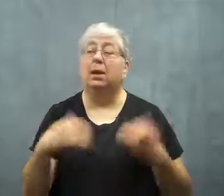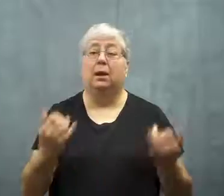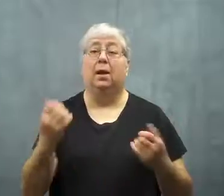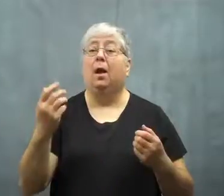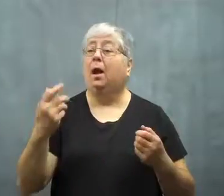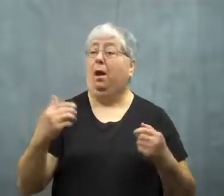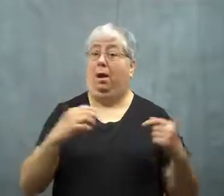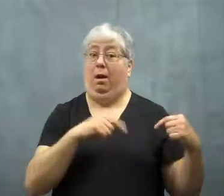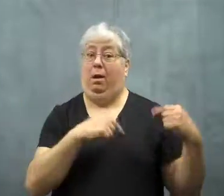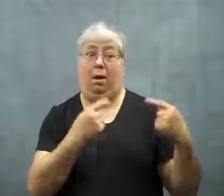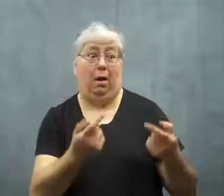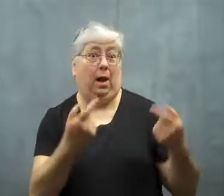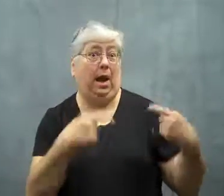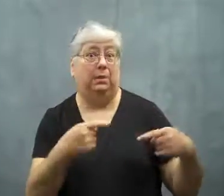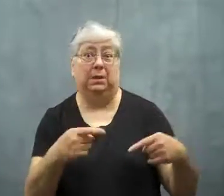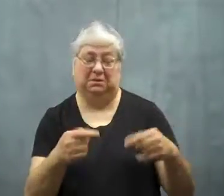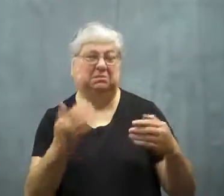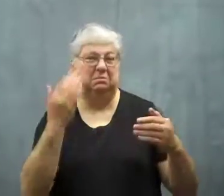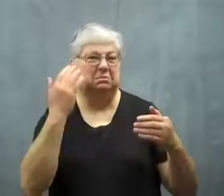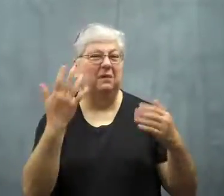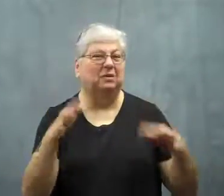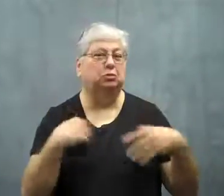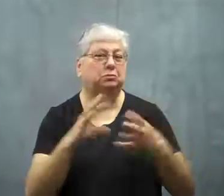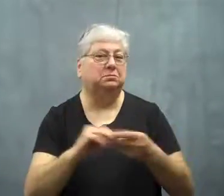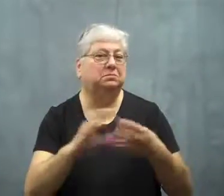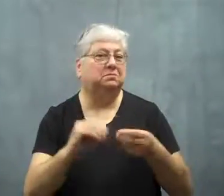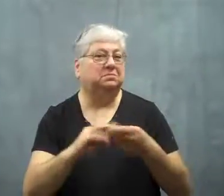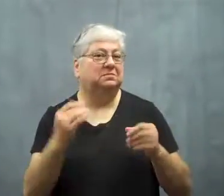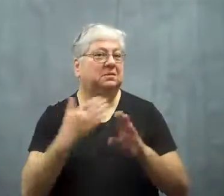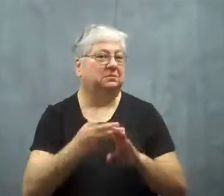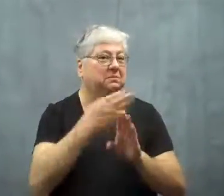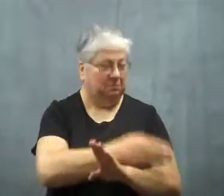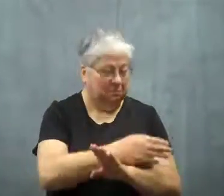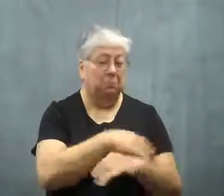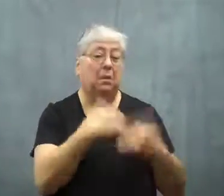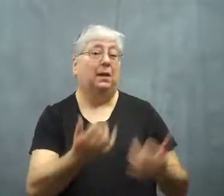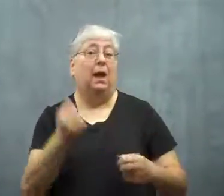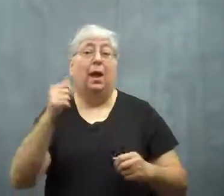I've already explained what happened in another video.